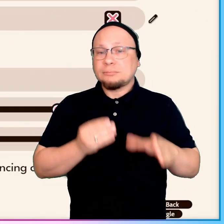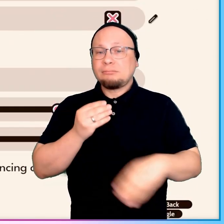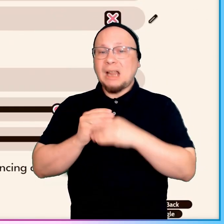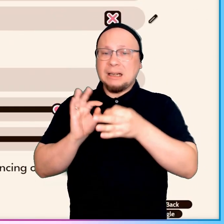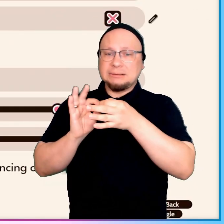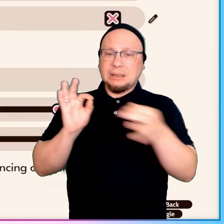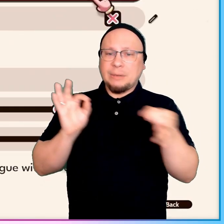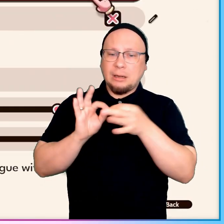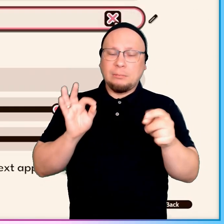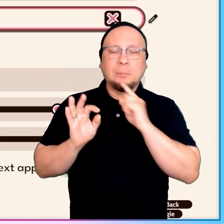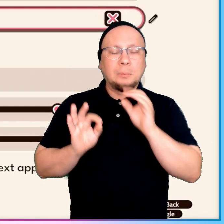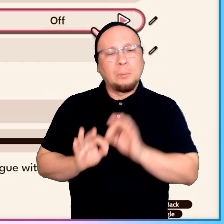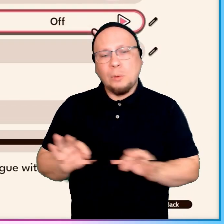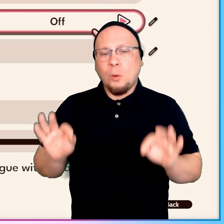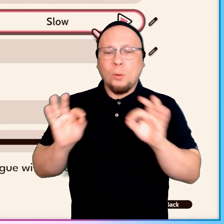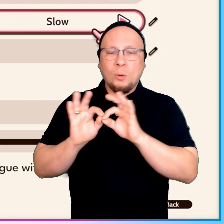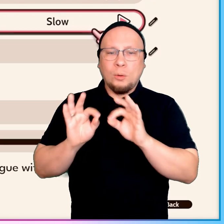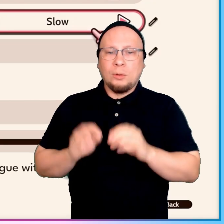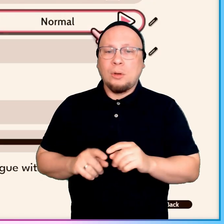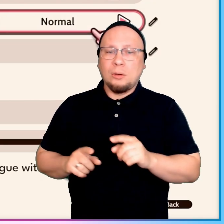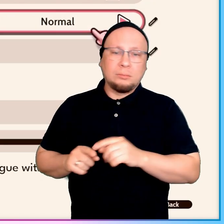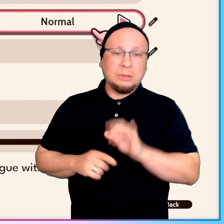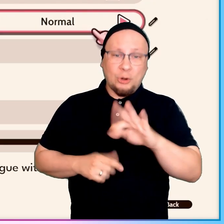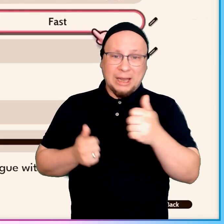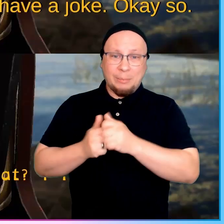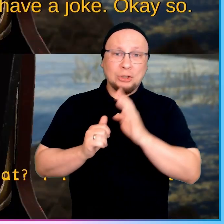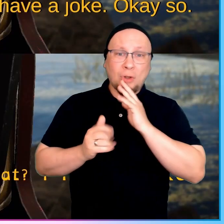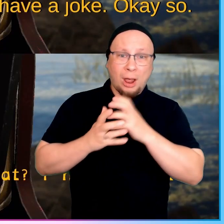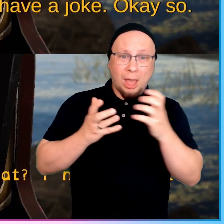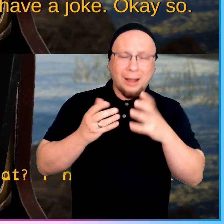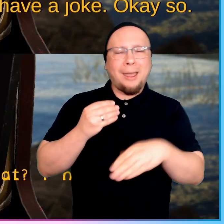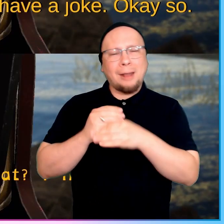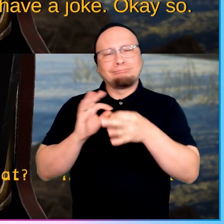especially if your game has a lot of spoken dialogue. A lot of times you already have a